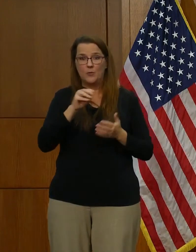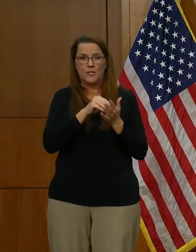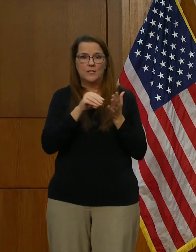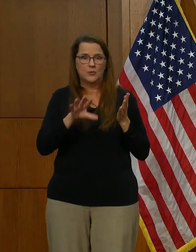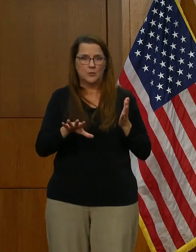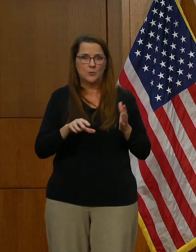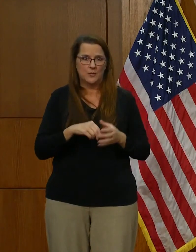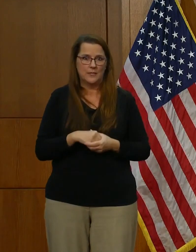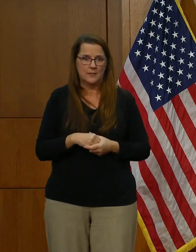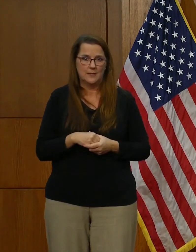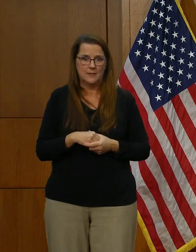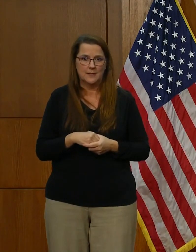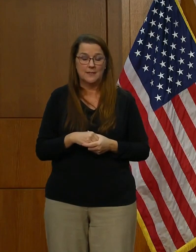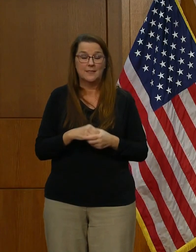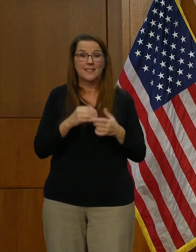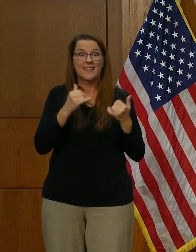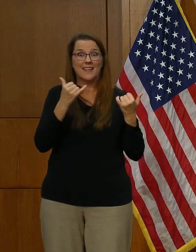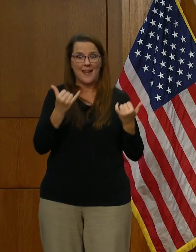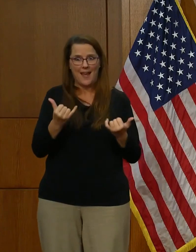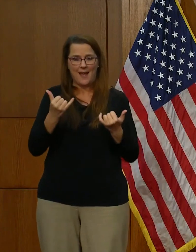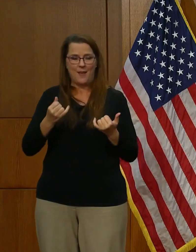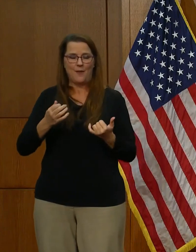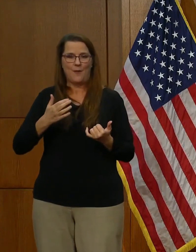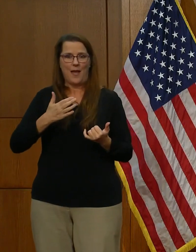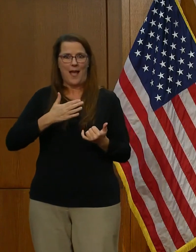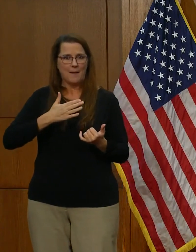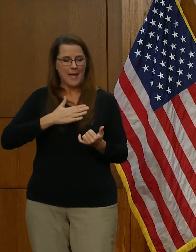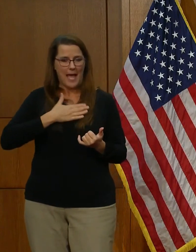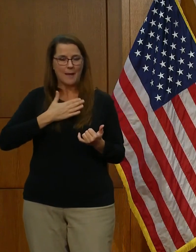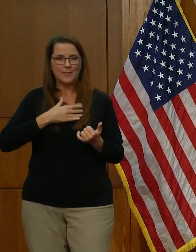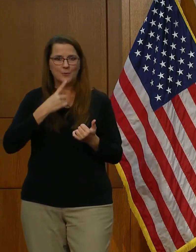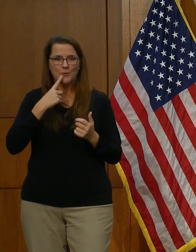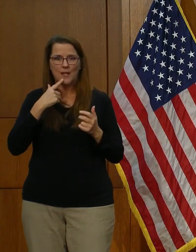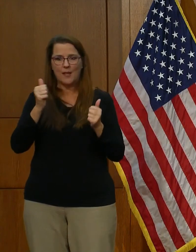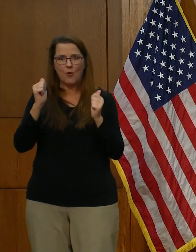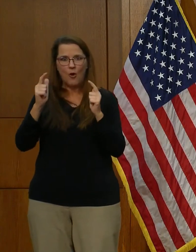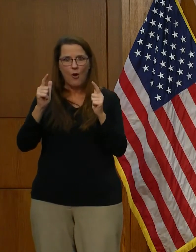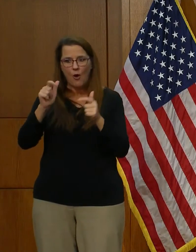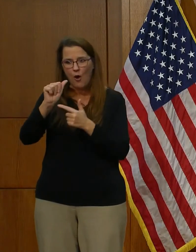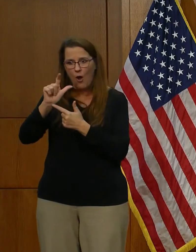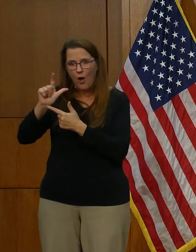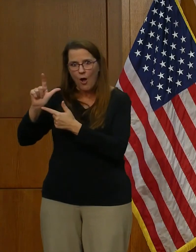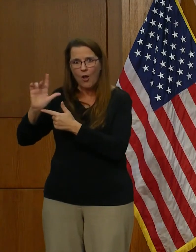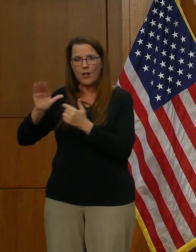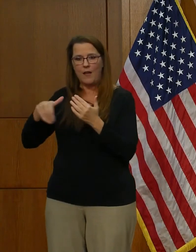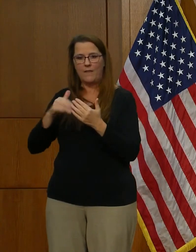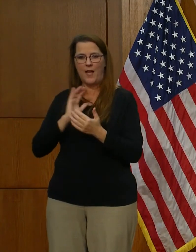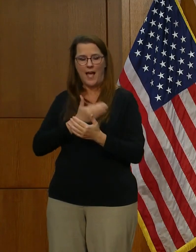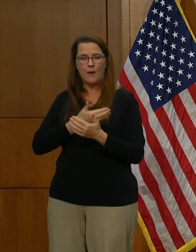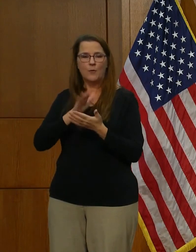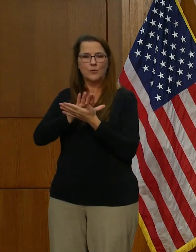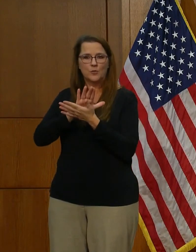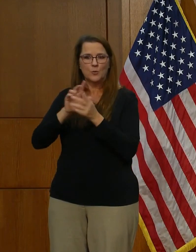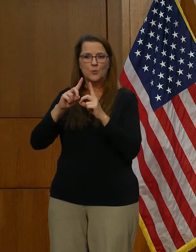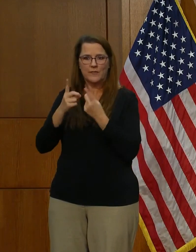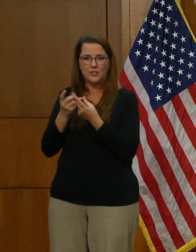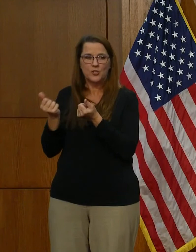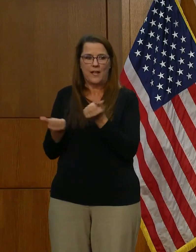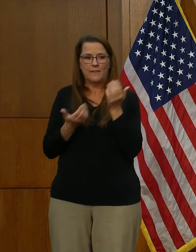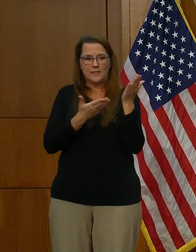MILLION STUDENTS. I'M GLAD TO